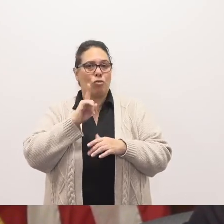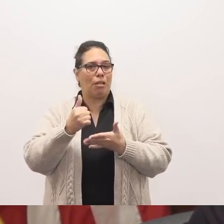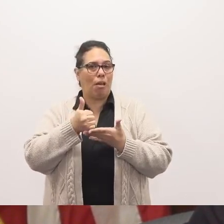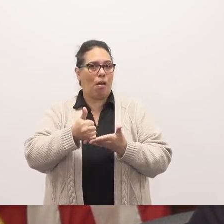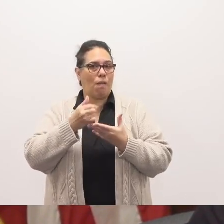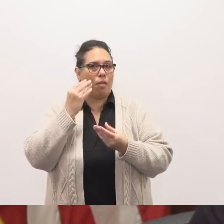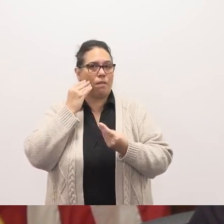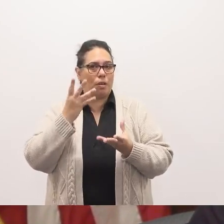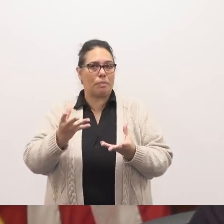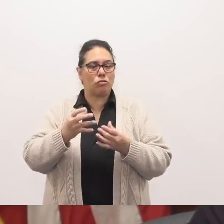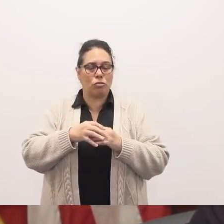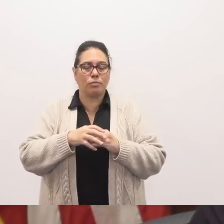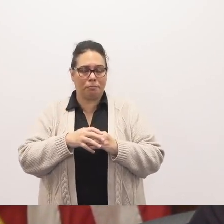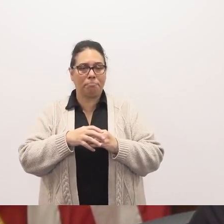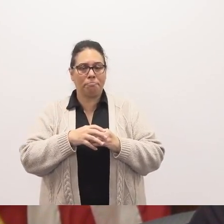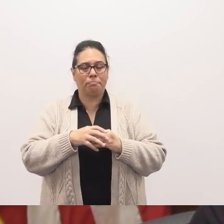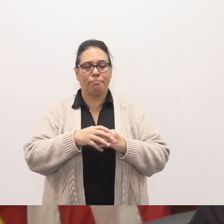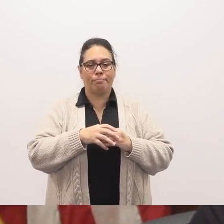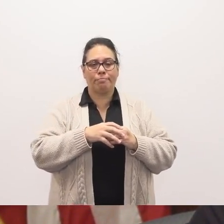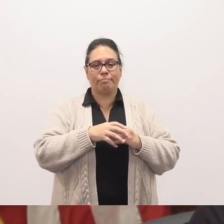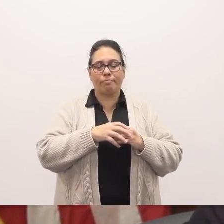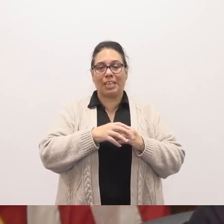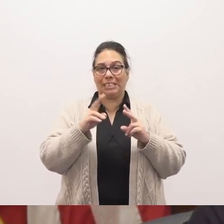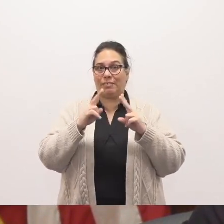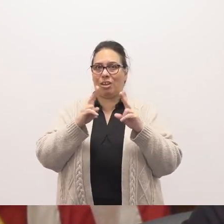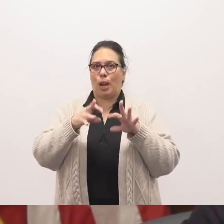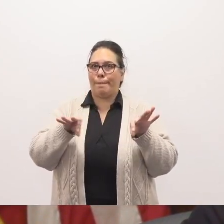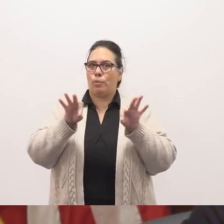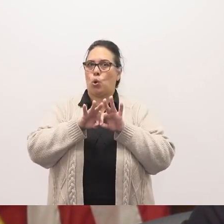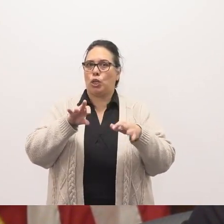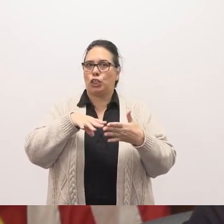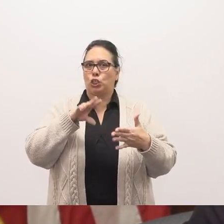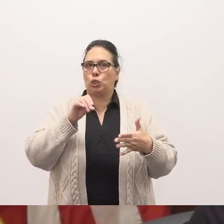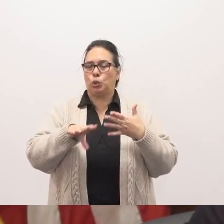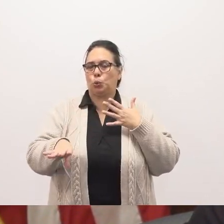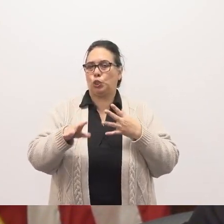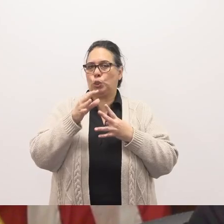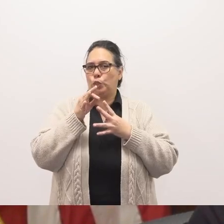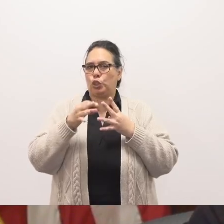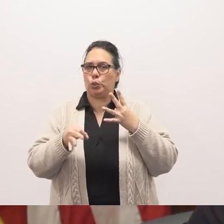And this is so important to our students who are choosing which high school they want to go